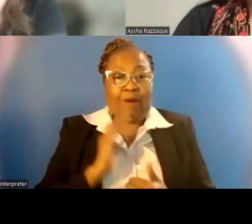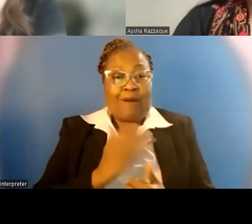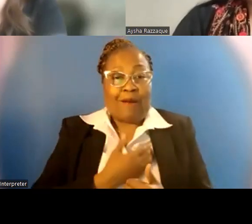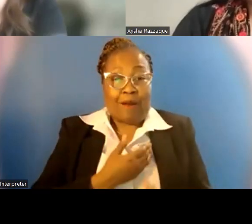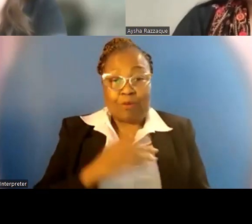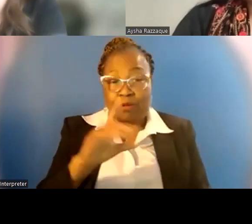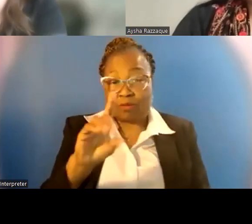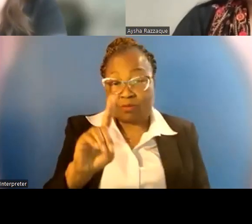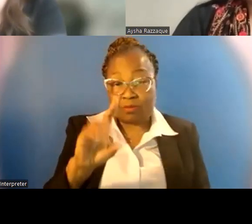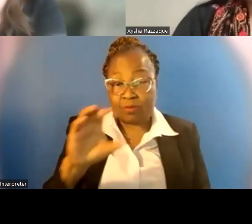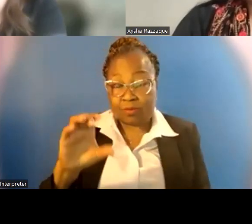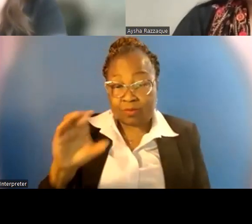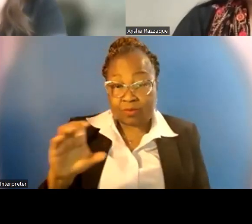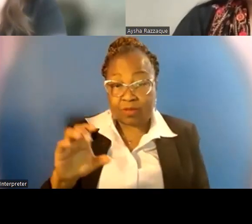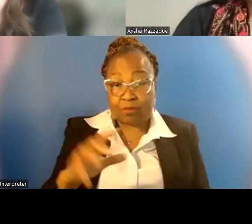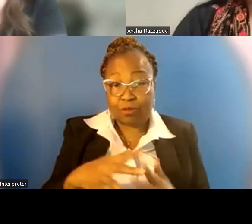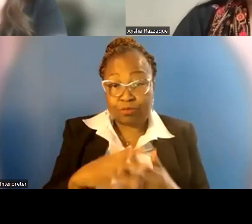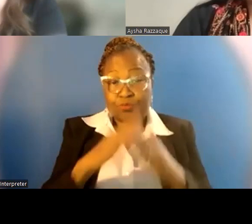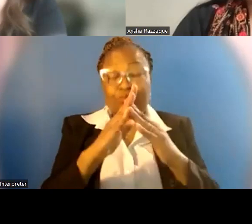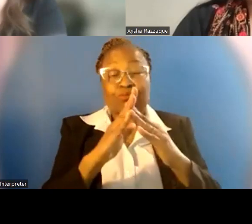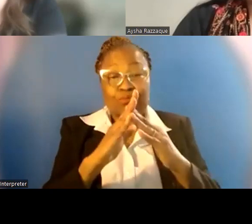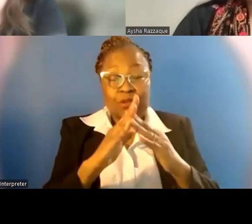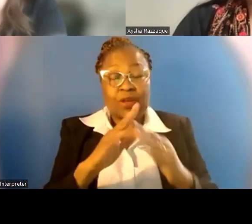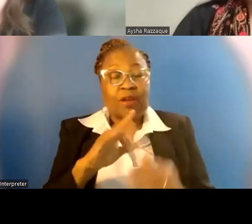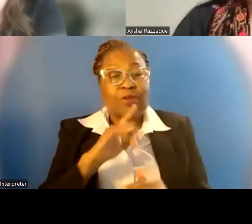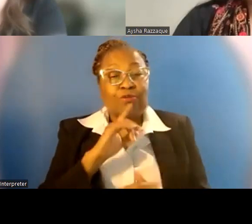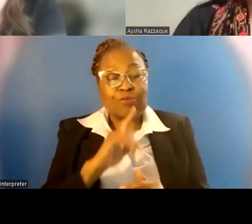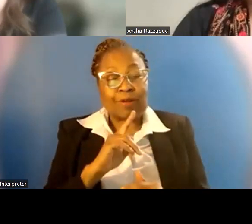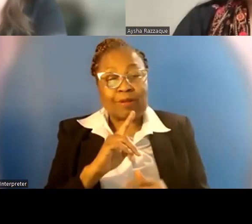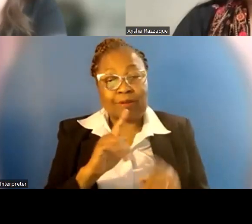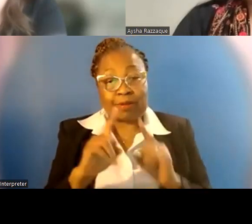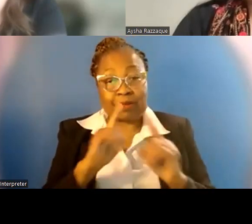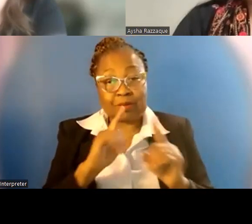came to be, which really speaks to today's presentation